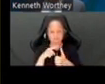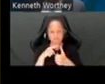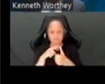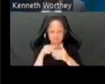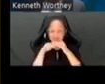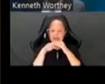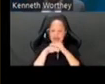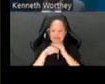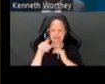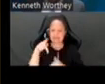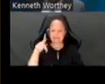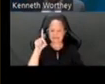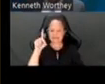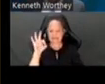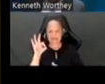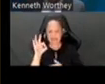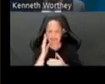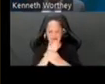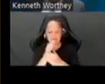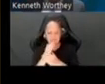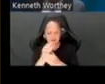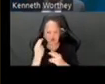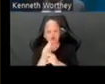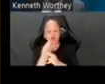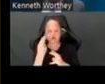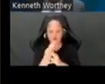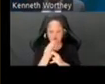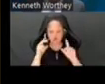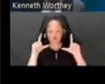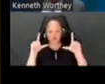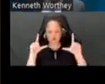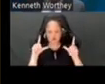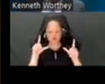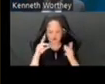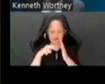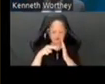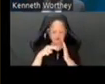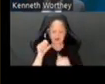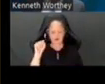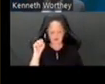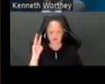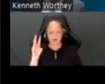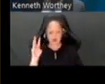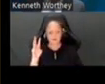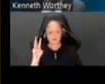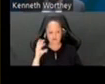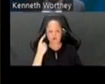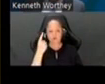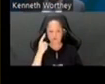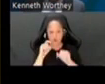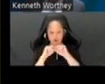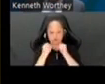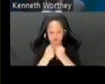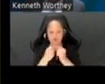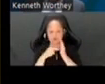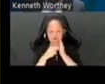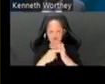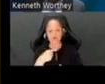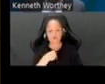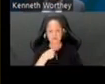files that can be used by screen reader software. One scenario features Meg who has down syndrome.